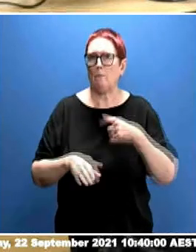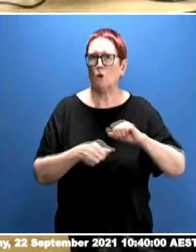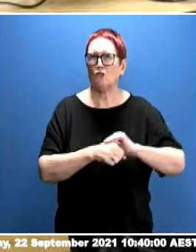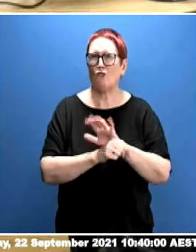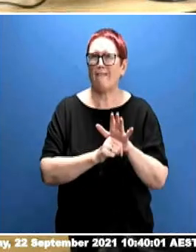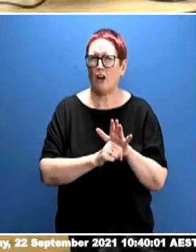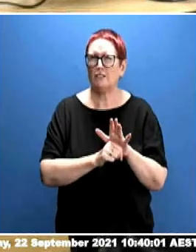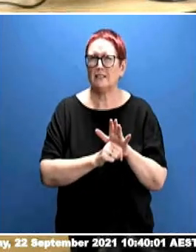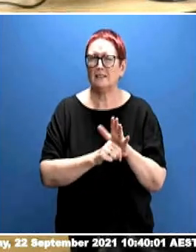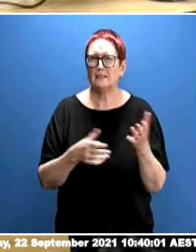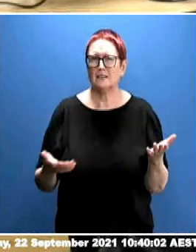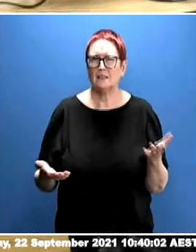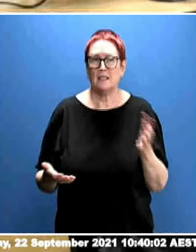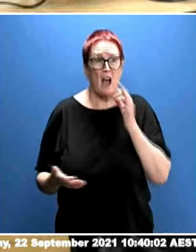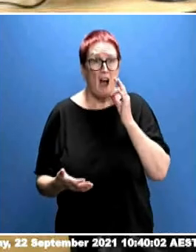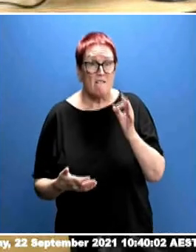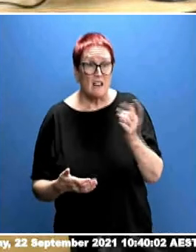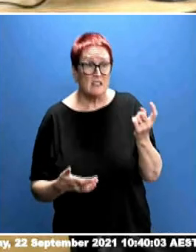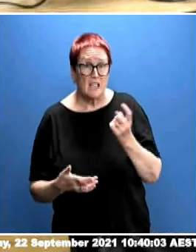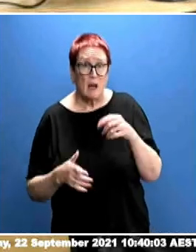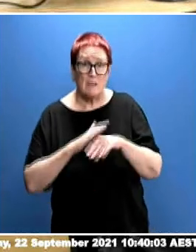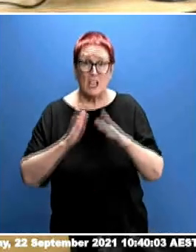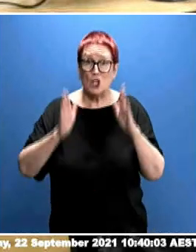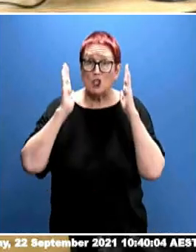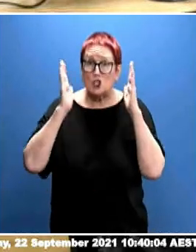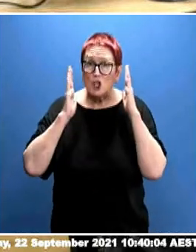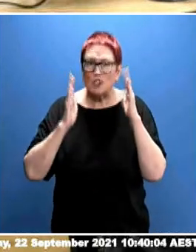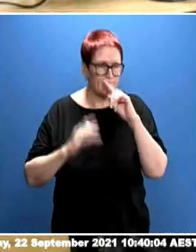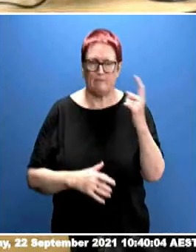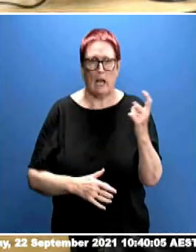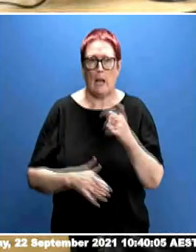and I also asked for her to come to church and she hasn't been able to.